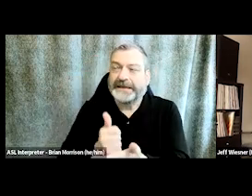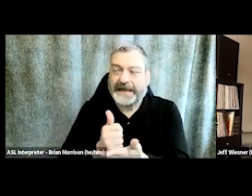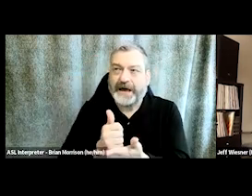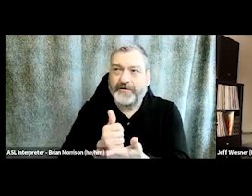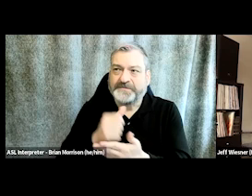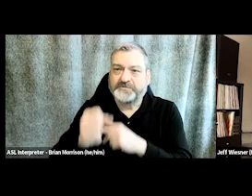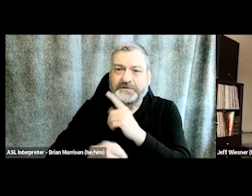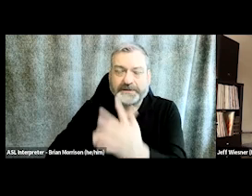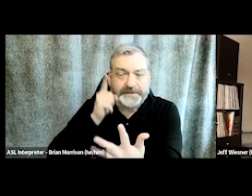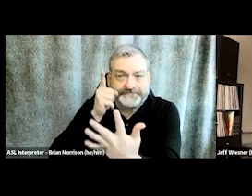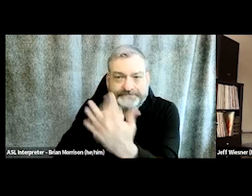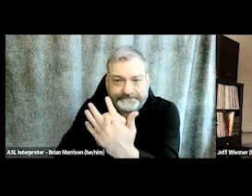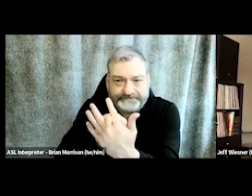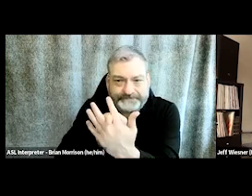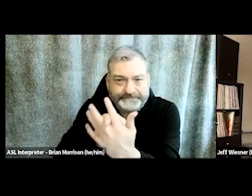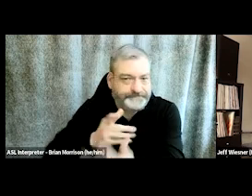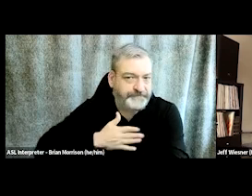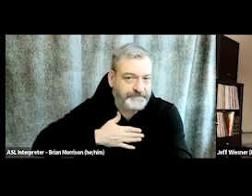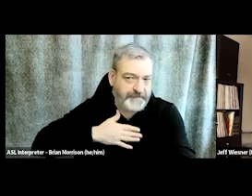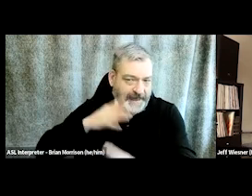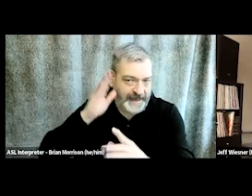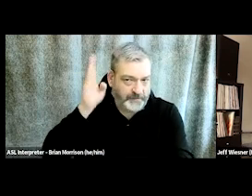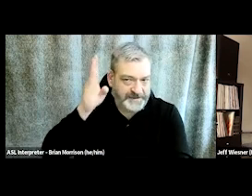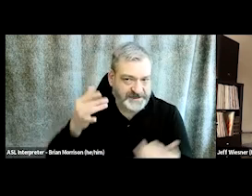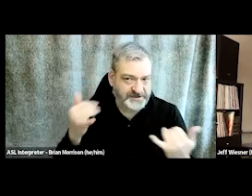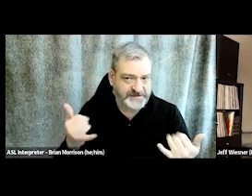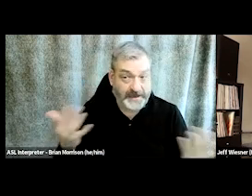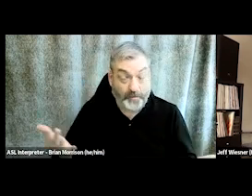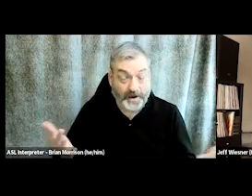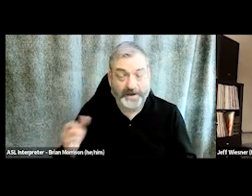my portion of today's presentation, which is that social media is one often